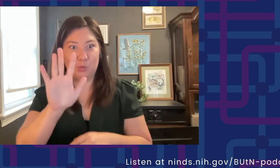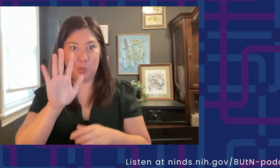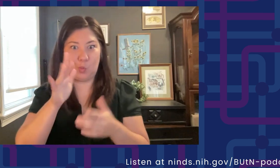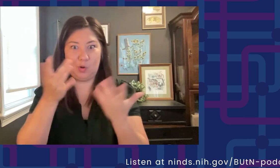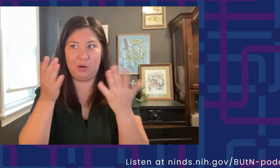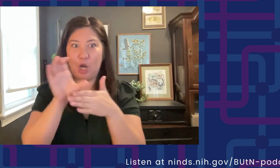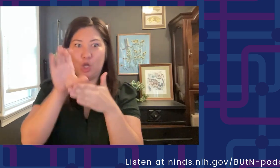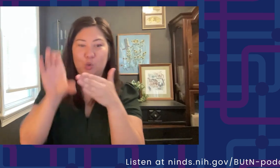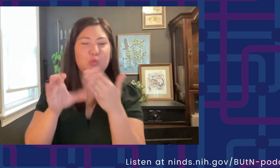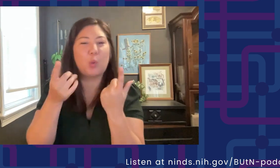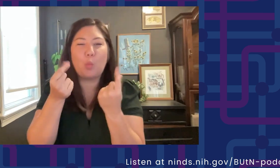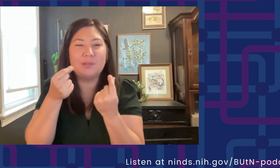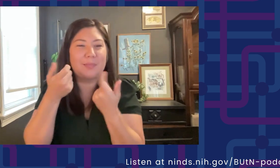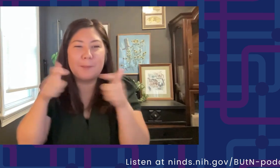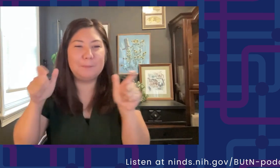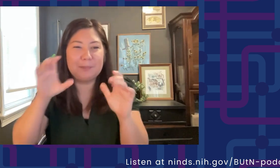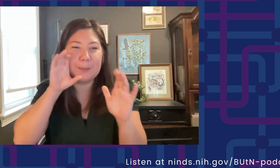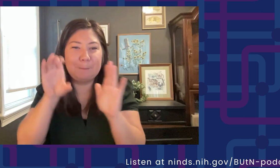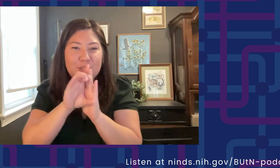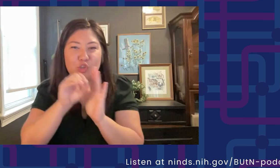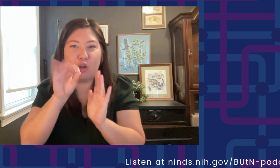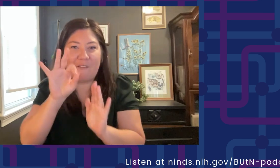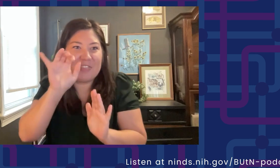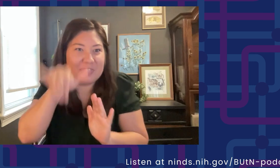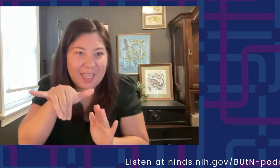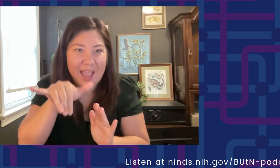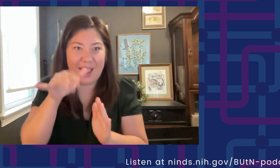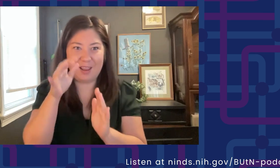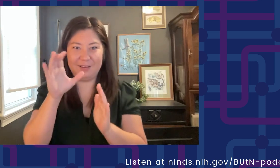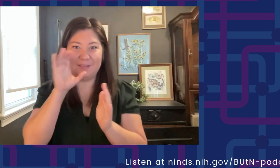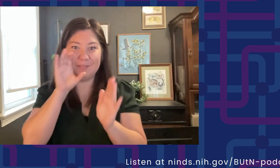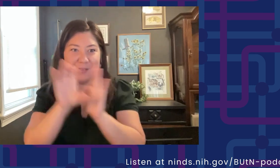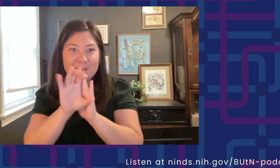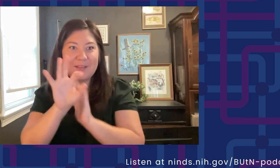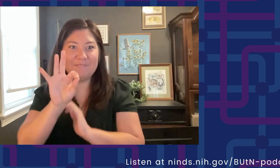The title really should be your conclusion. What is the big picture of that?